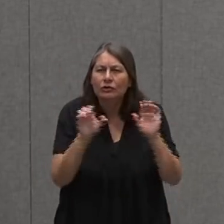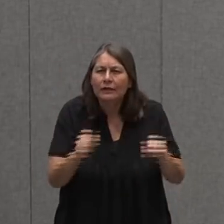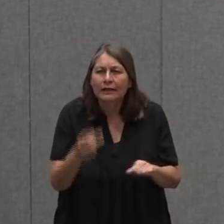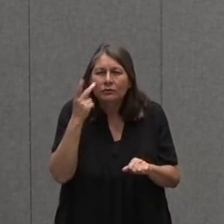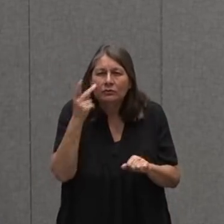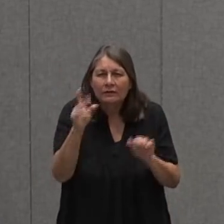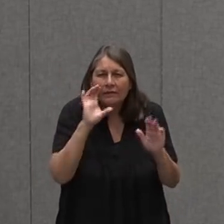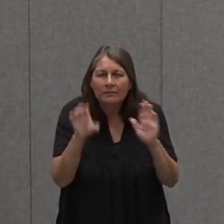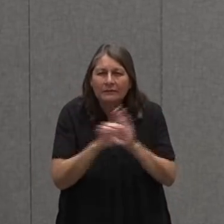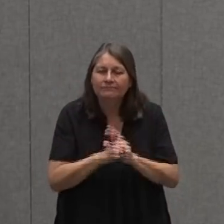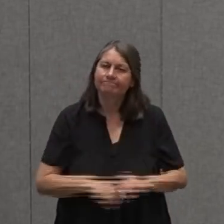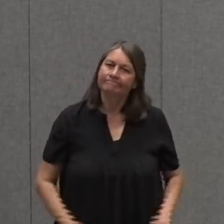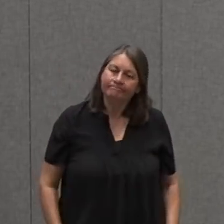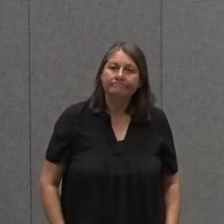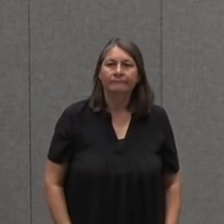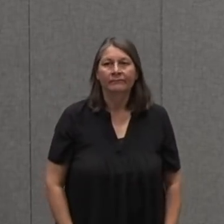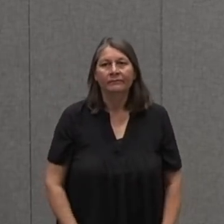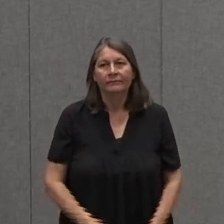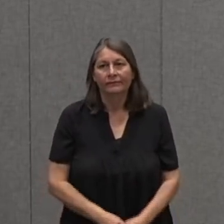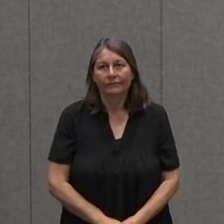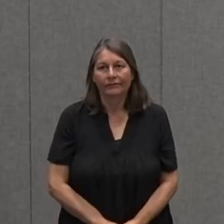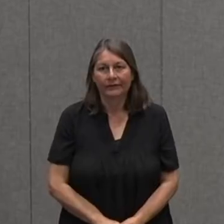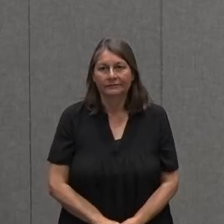It was big a second ago. Let me see if I can get it.